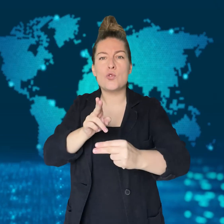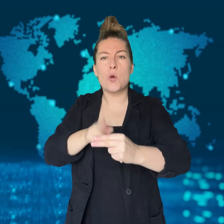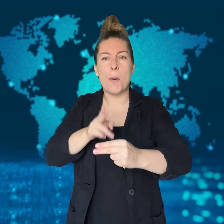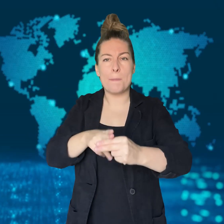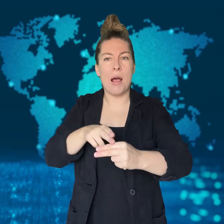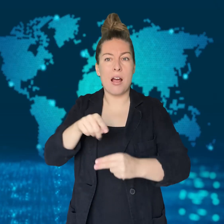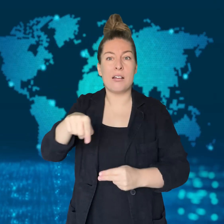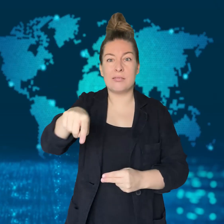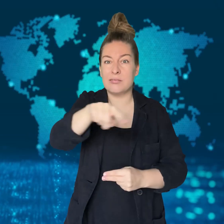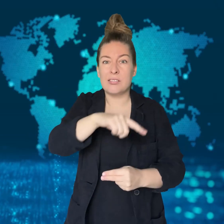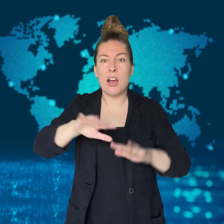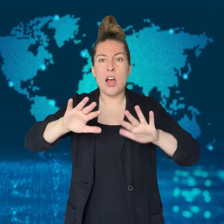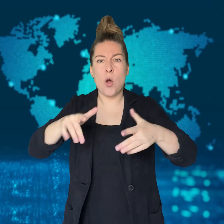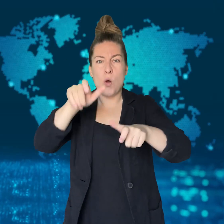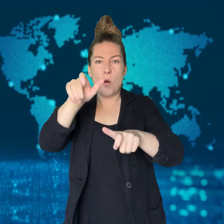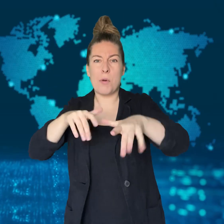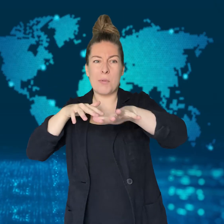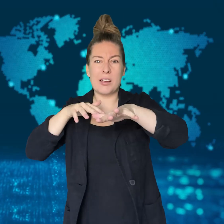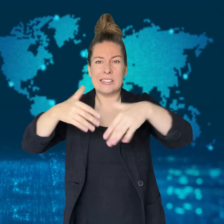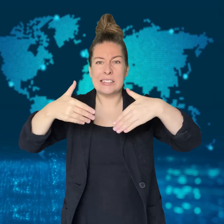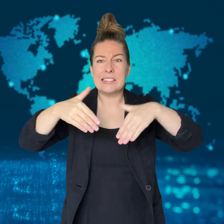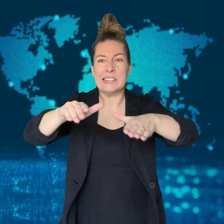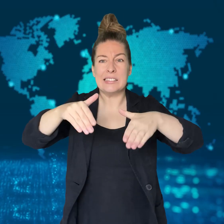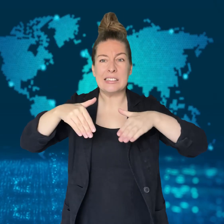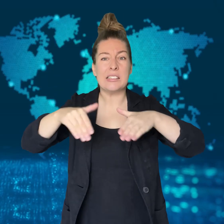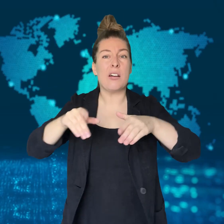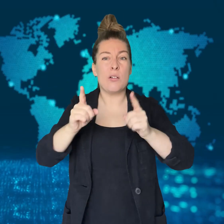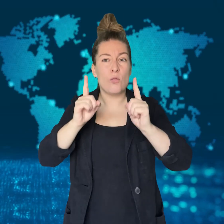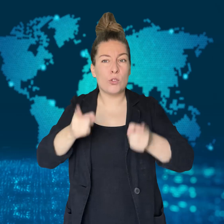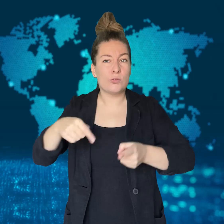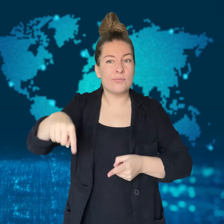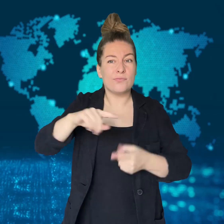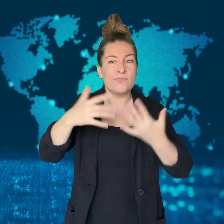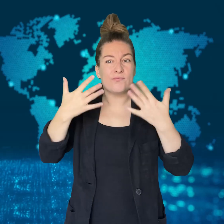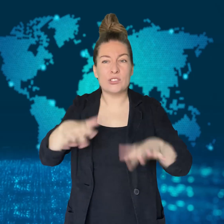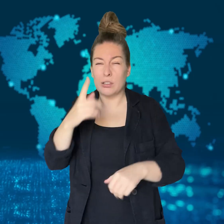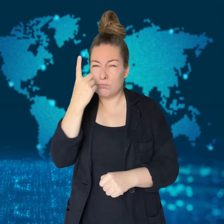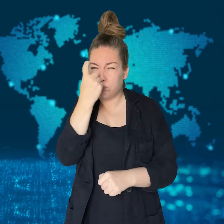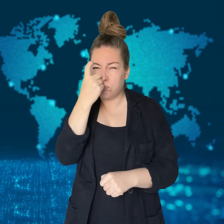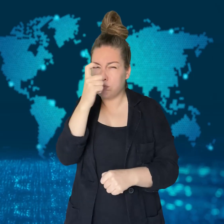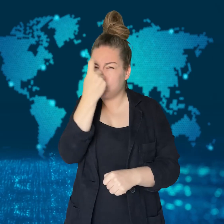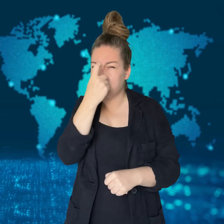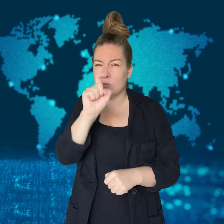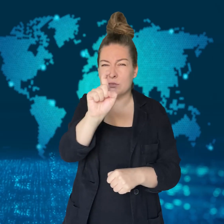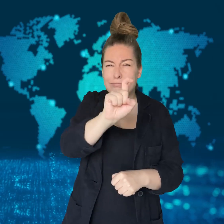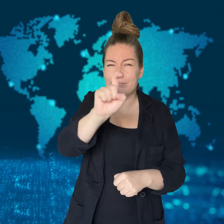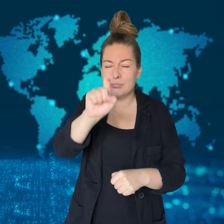be used to dispel the crowds.